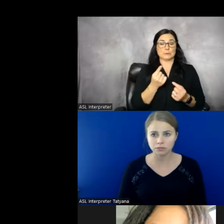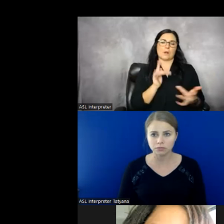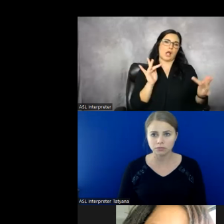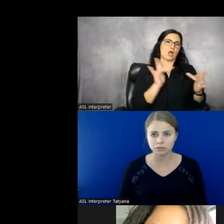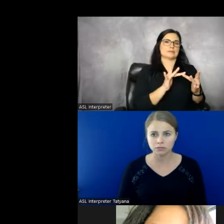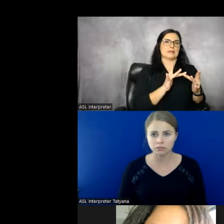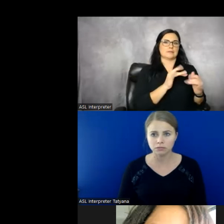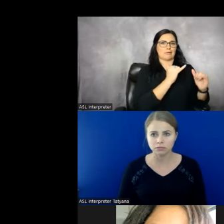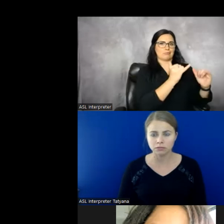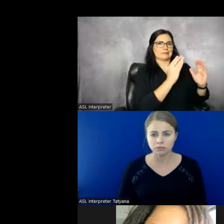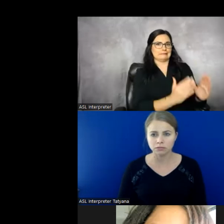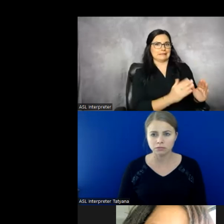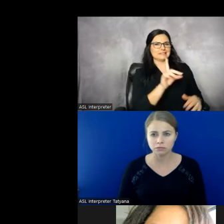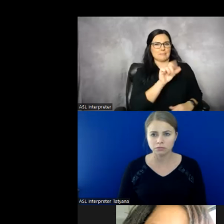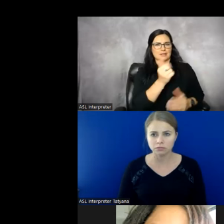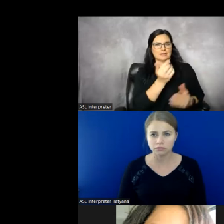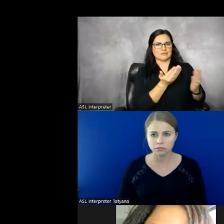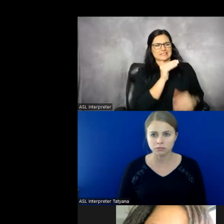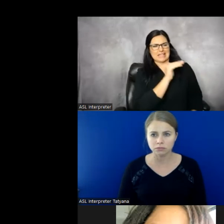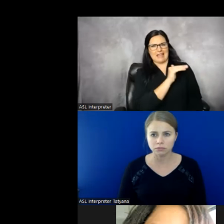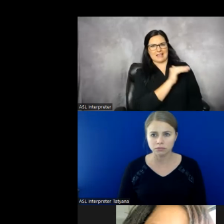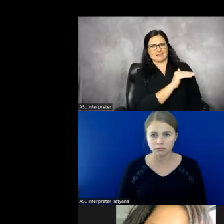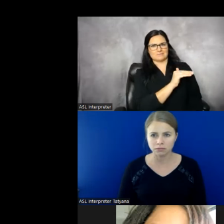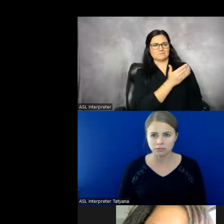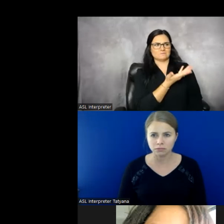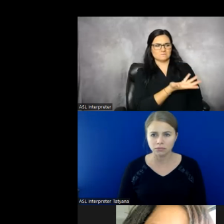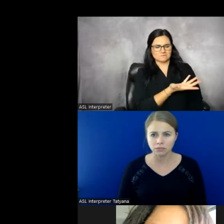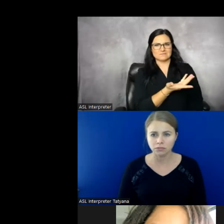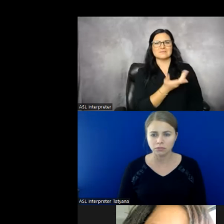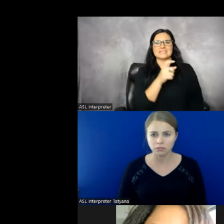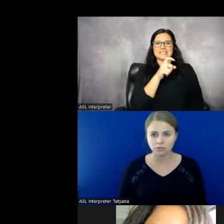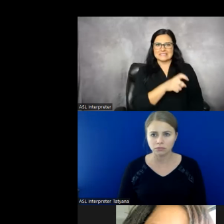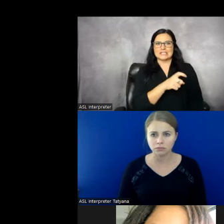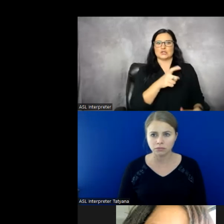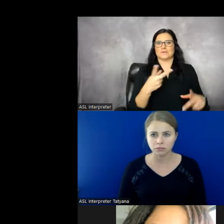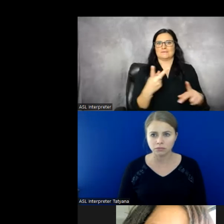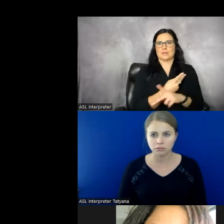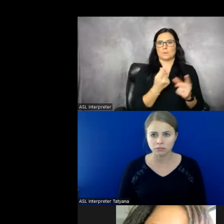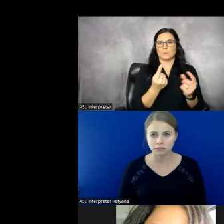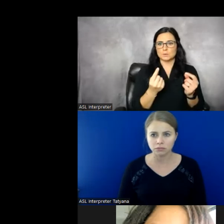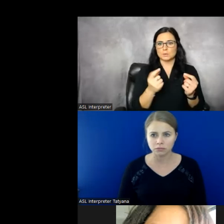in disability services and said, "Hey, man. We really need to get on top of this. We need to find a solution.